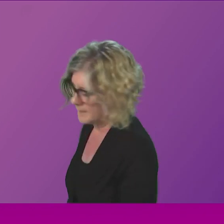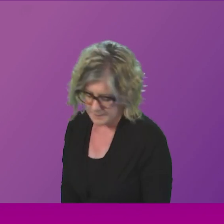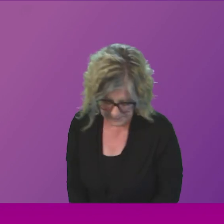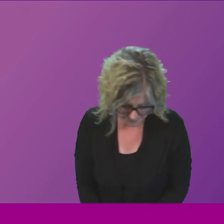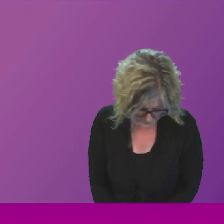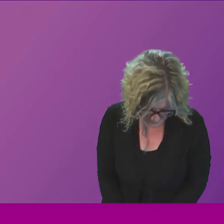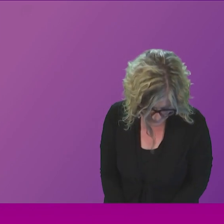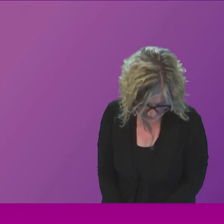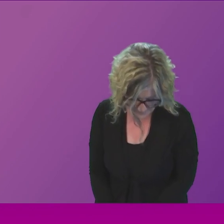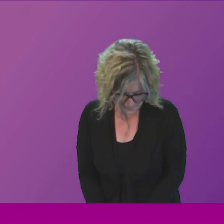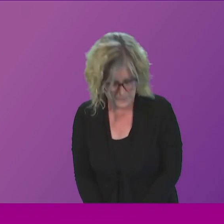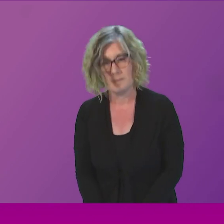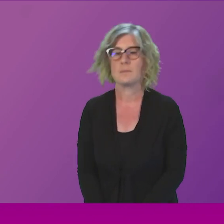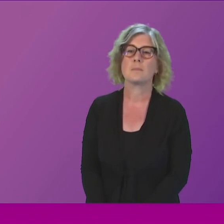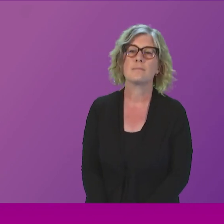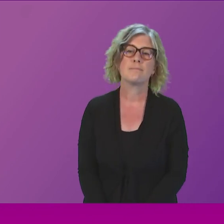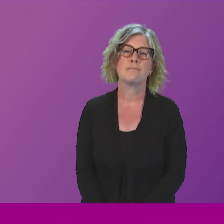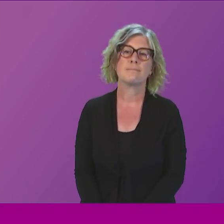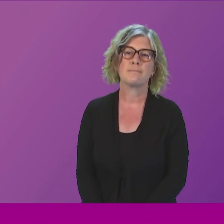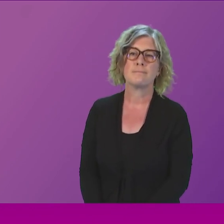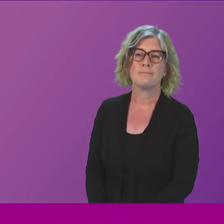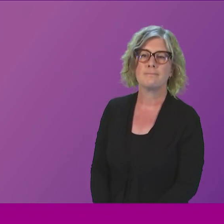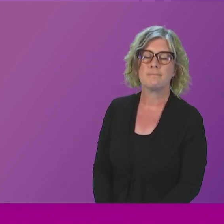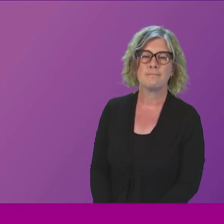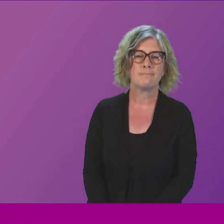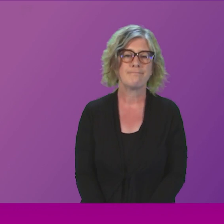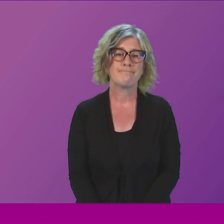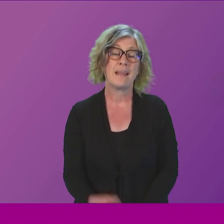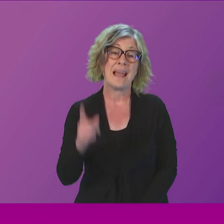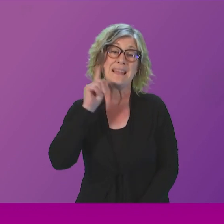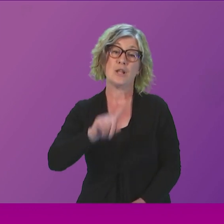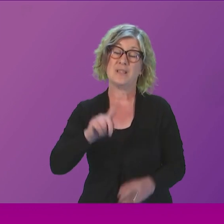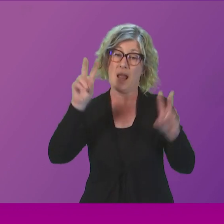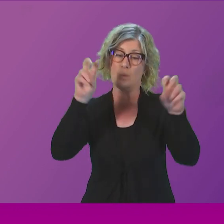Yesterday was world blood donor day, and I will be delighted to host the Scottish National